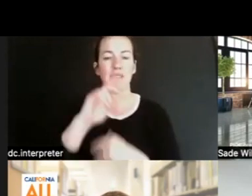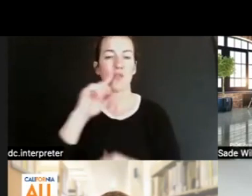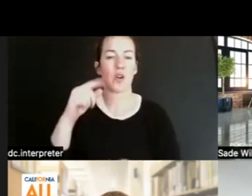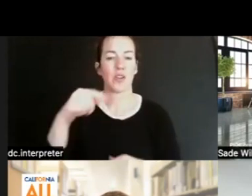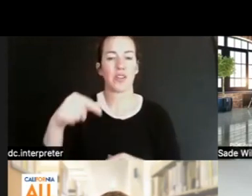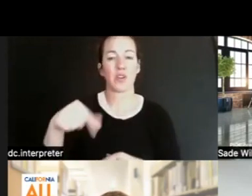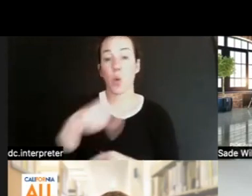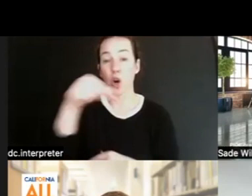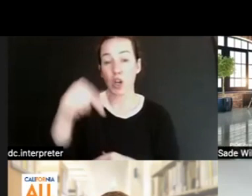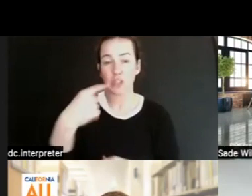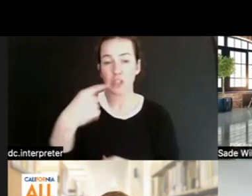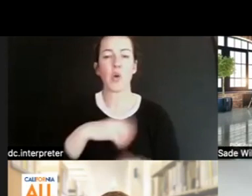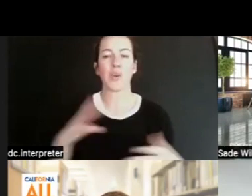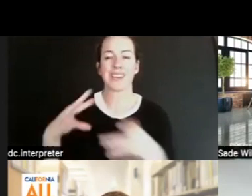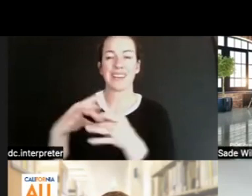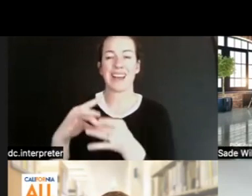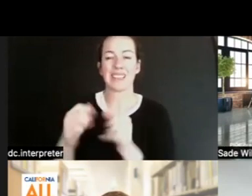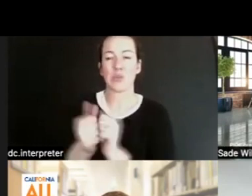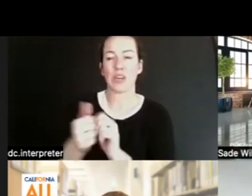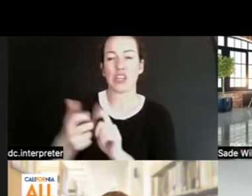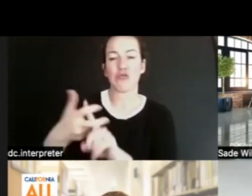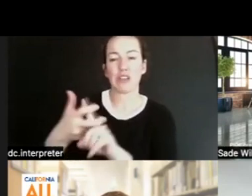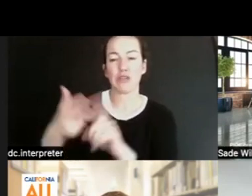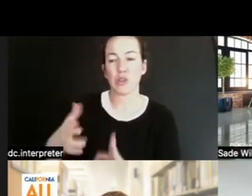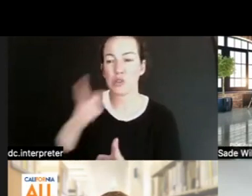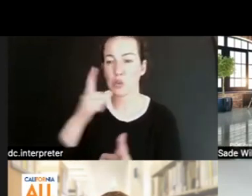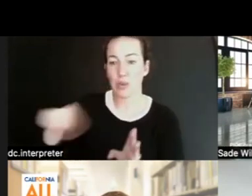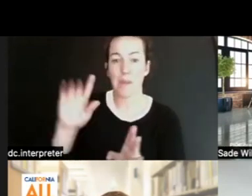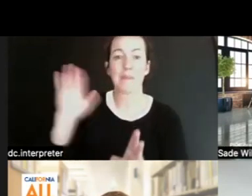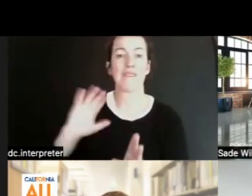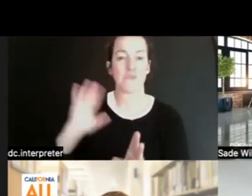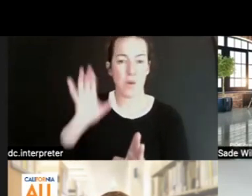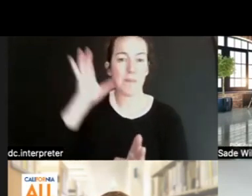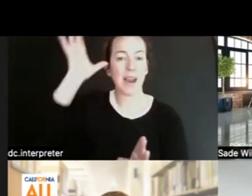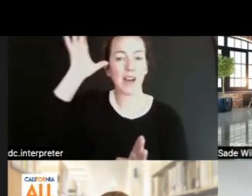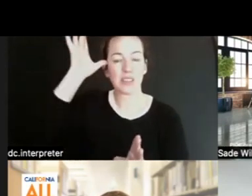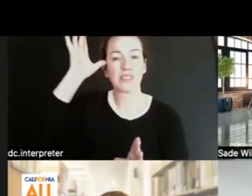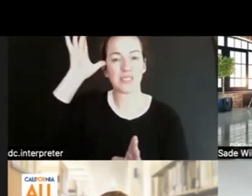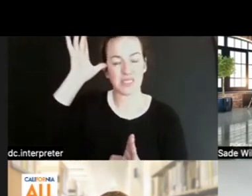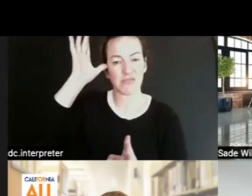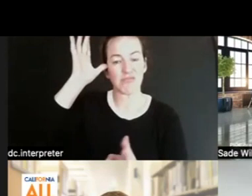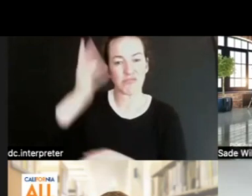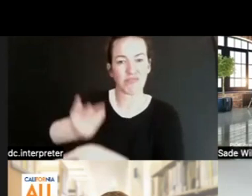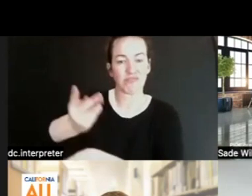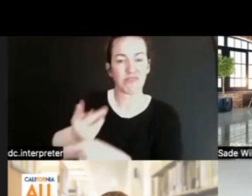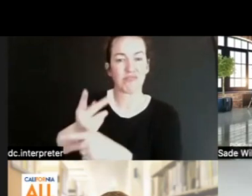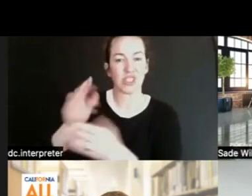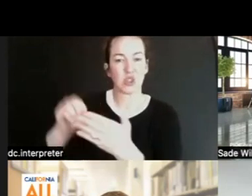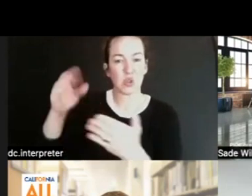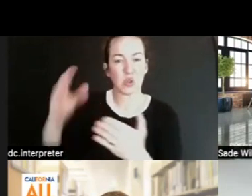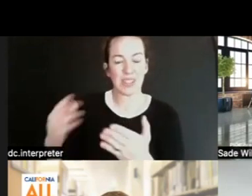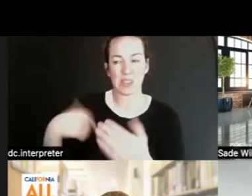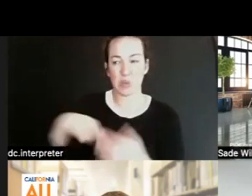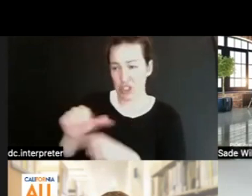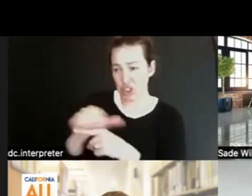with our recruiters who were previous parents, and train them on how to work with our families,